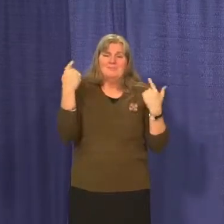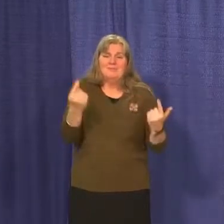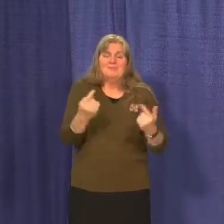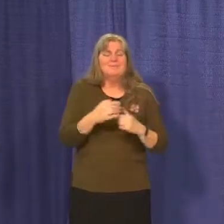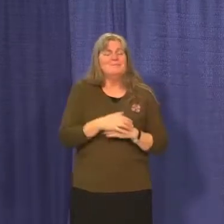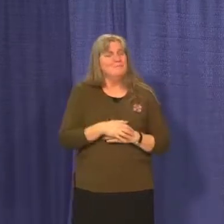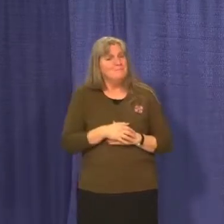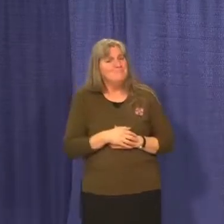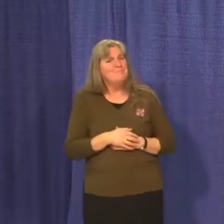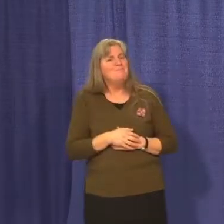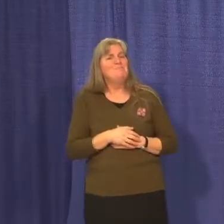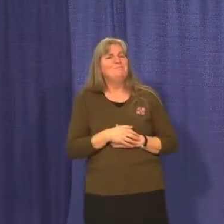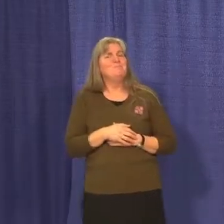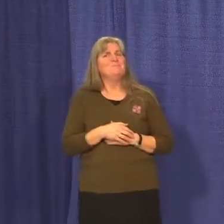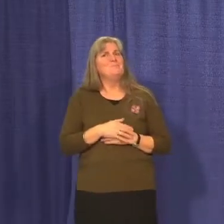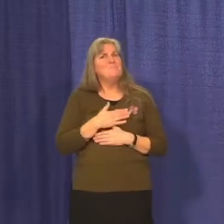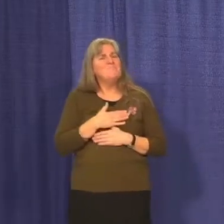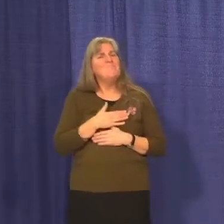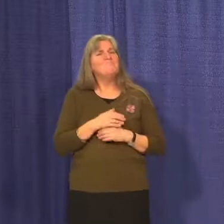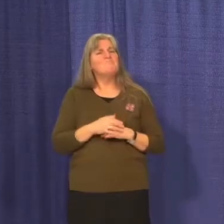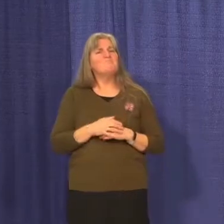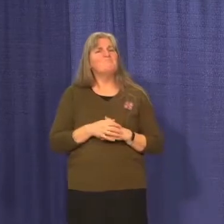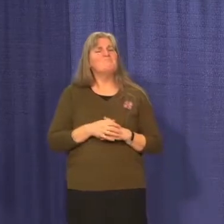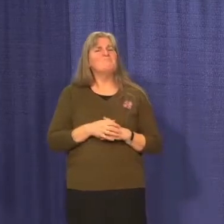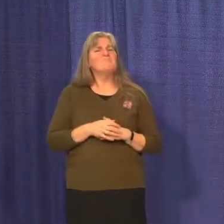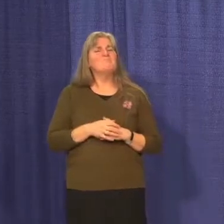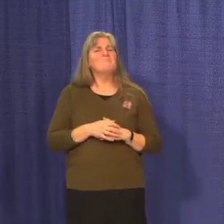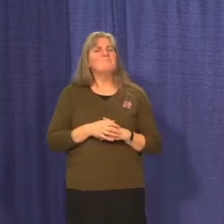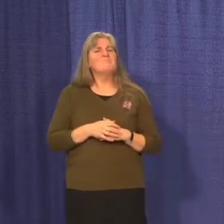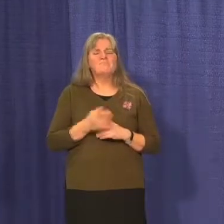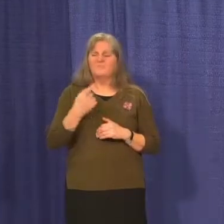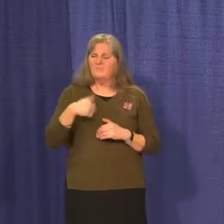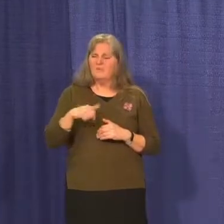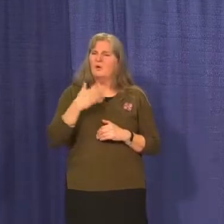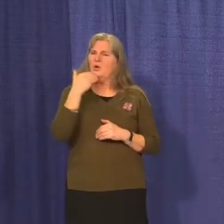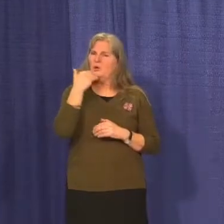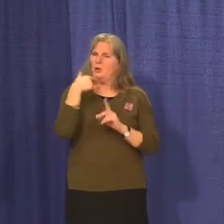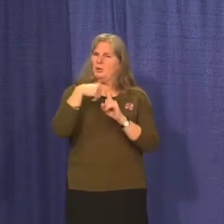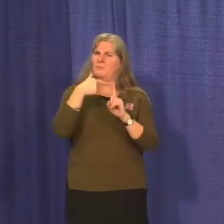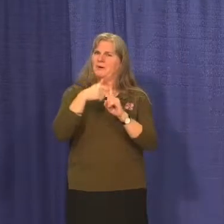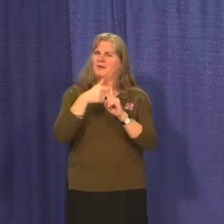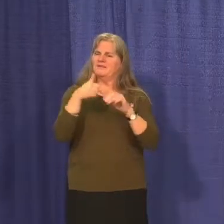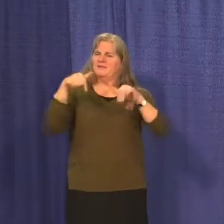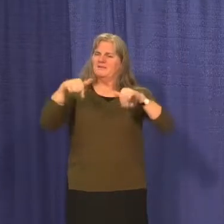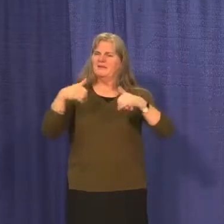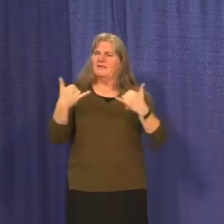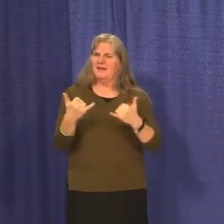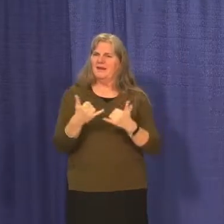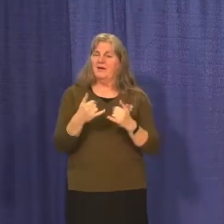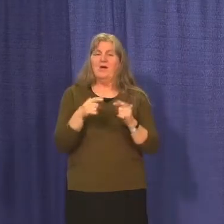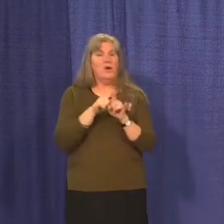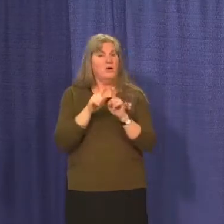vaccination. We're in a good place in the